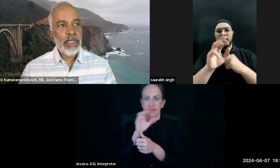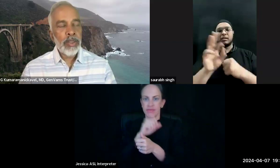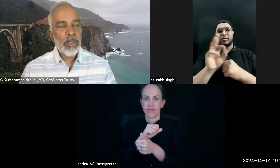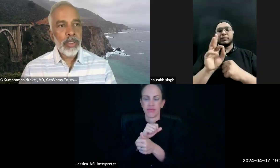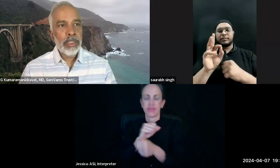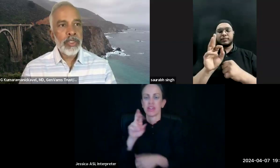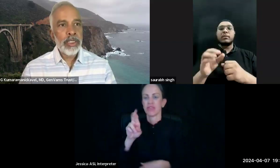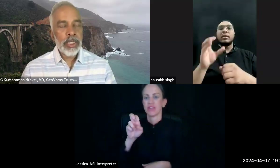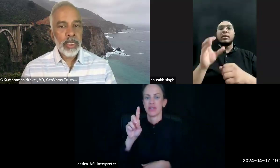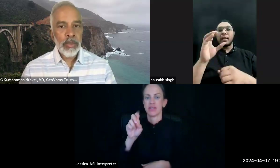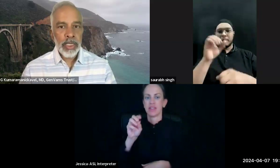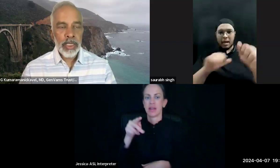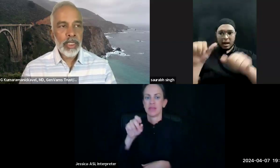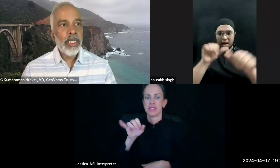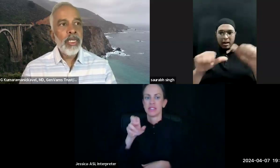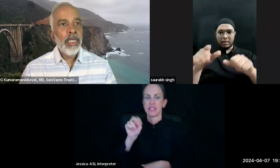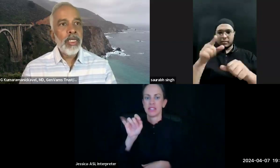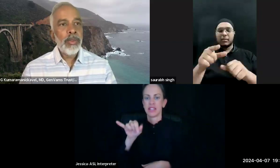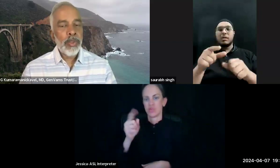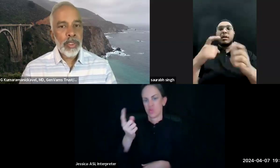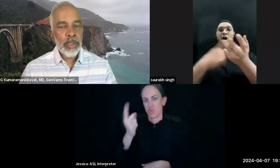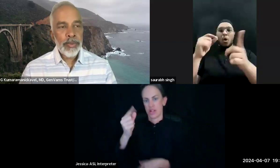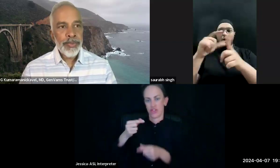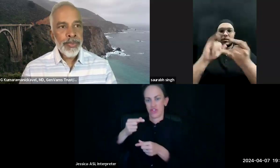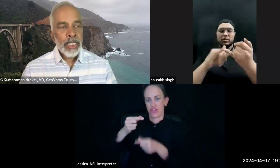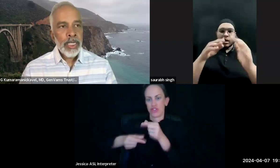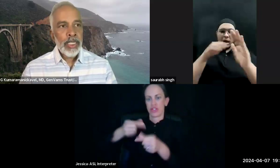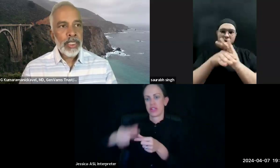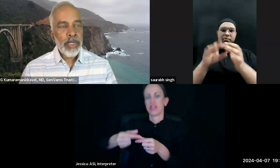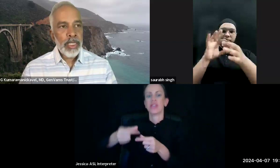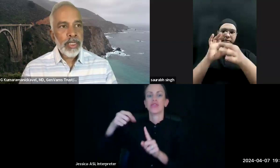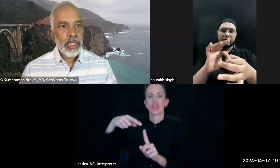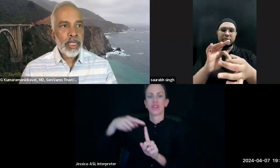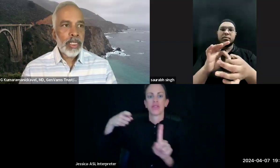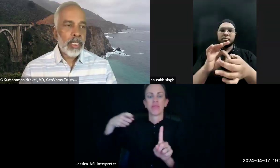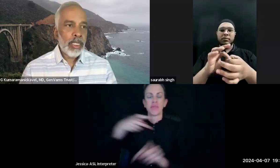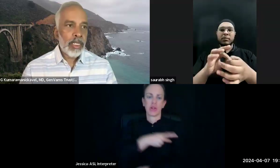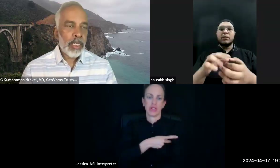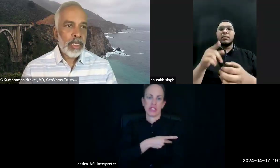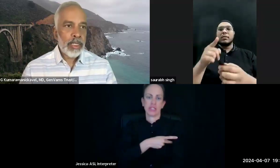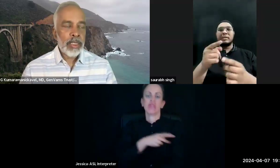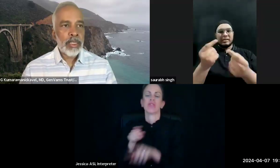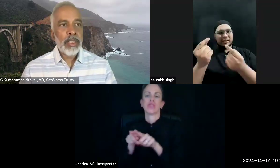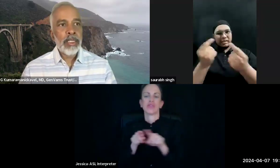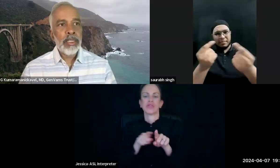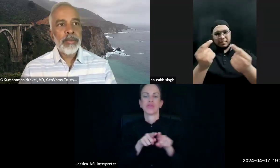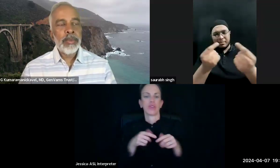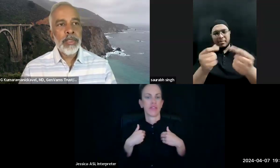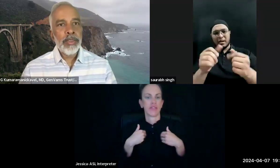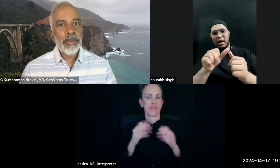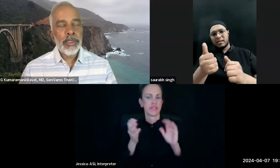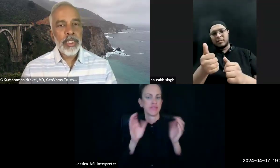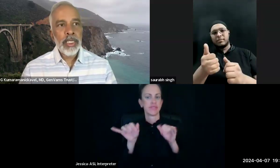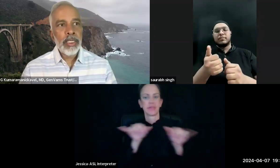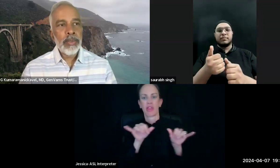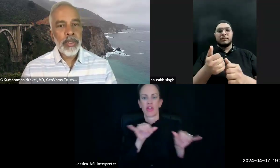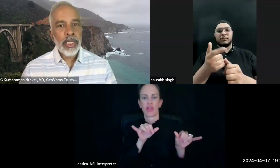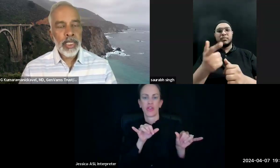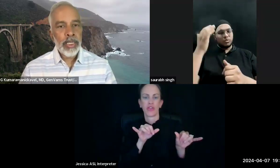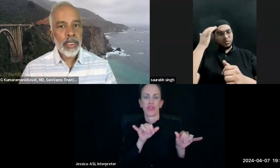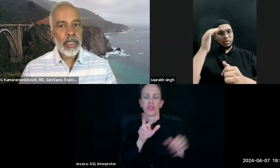in the rods which is triggered by the photon. And similarly there are another you know 349